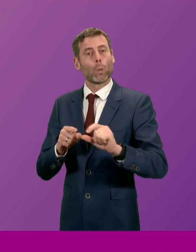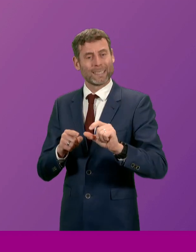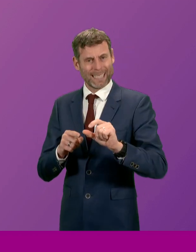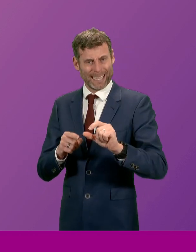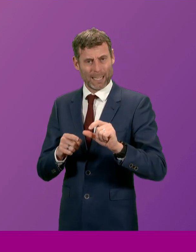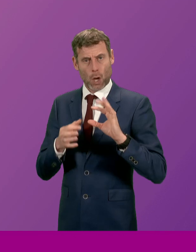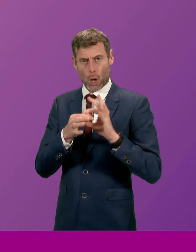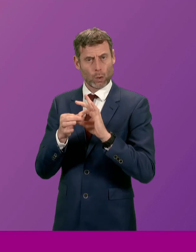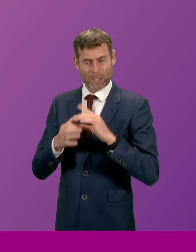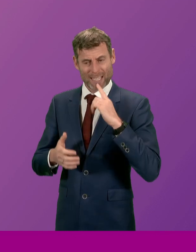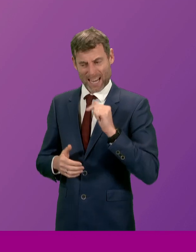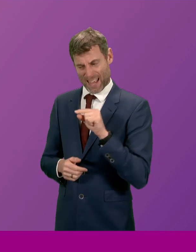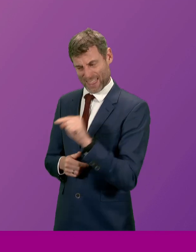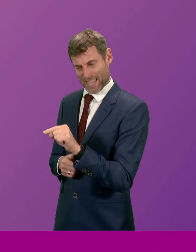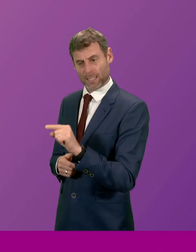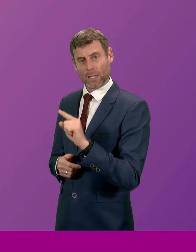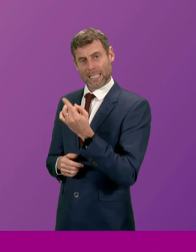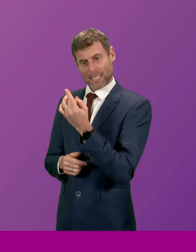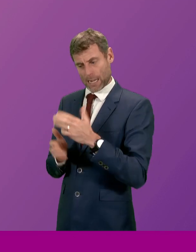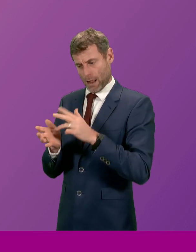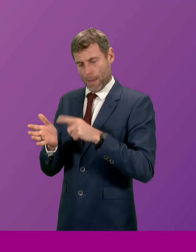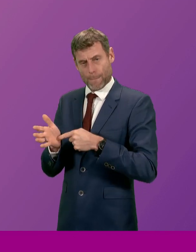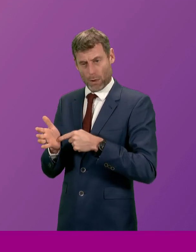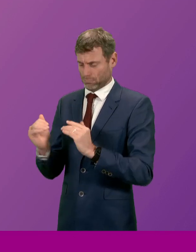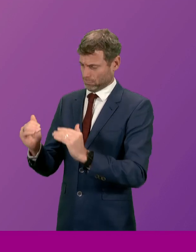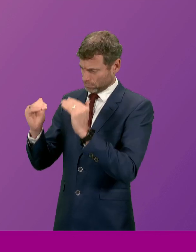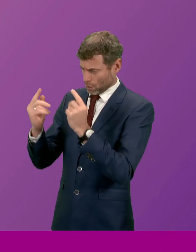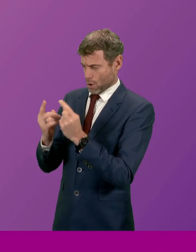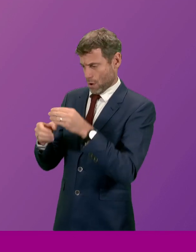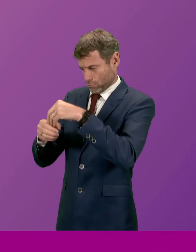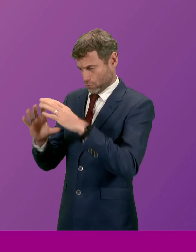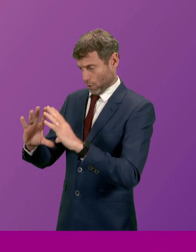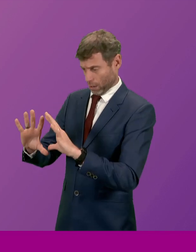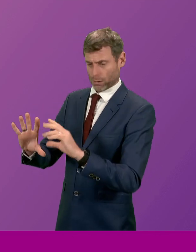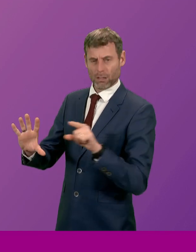be damaged by inferior whisky product, which could potentially harm industry, jobs and trade,